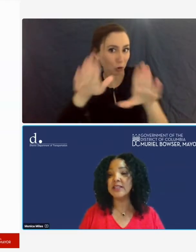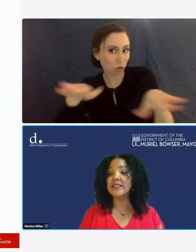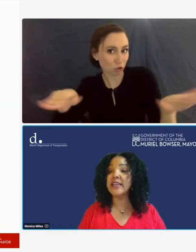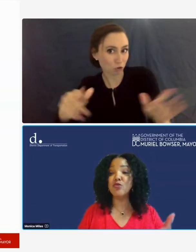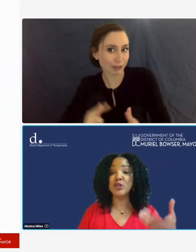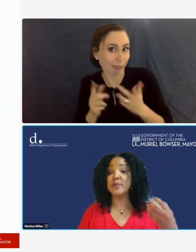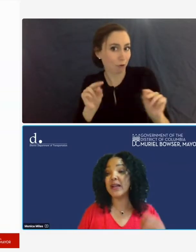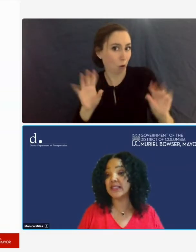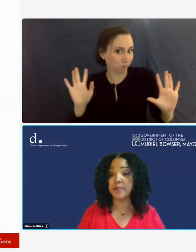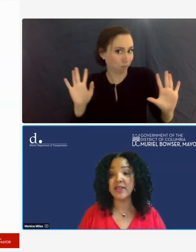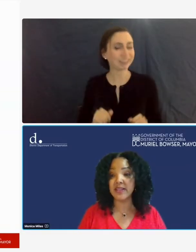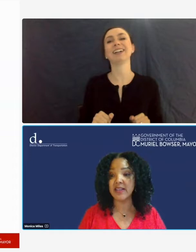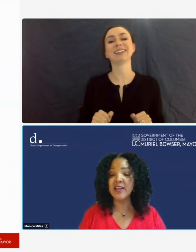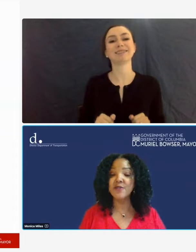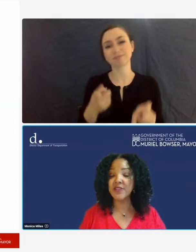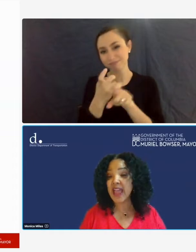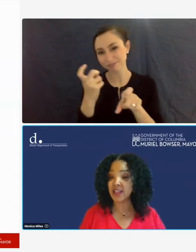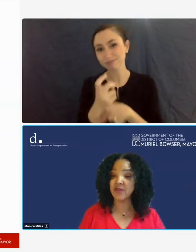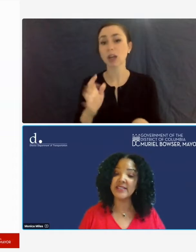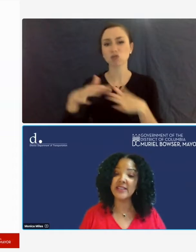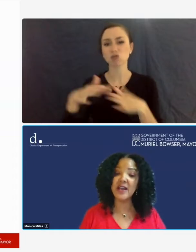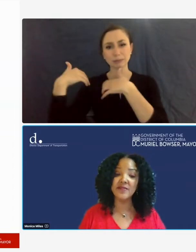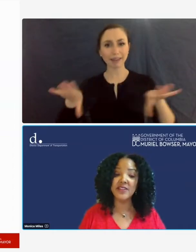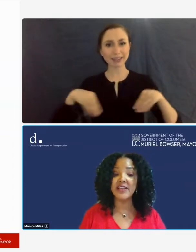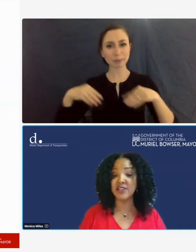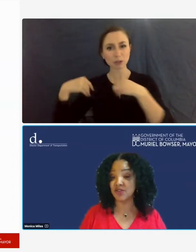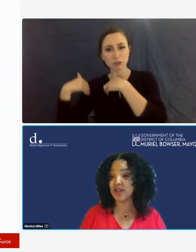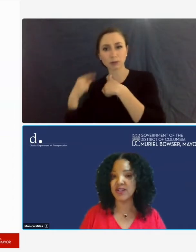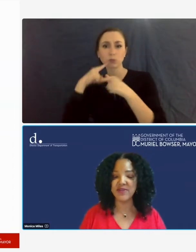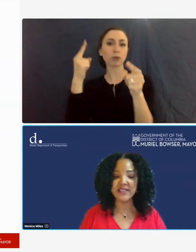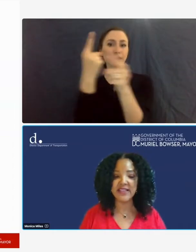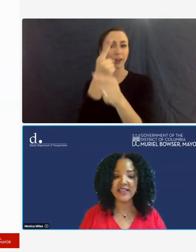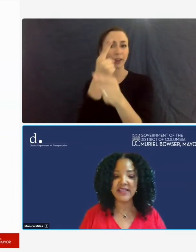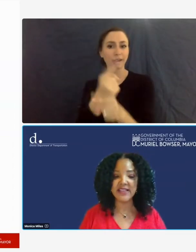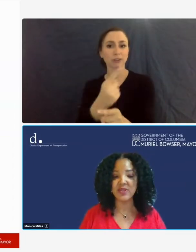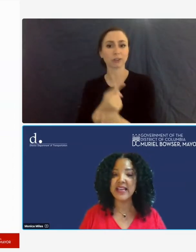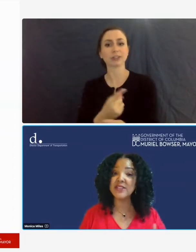taking responsibility for the accuracy of the indirect cost rate schedule so that's required